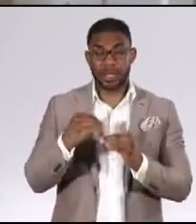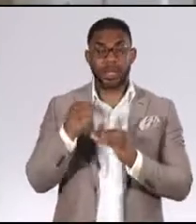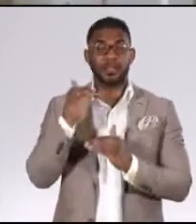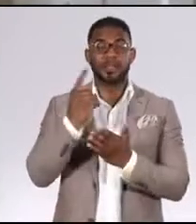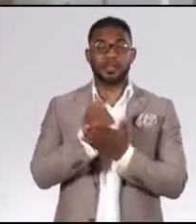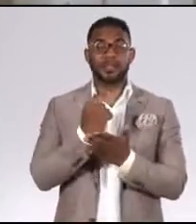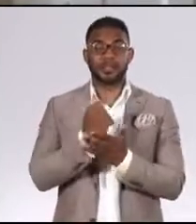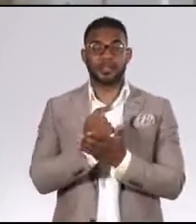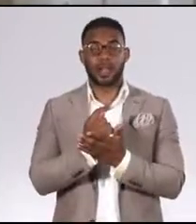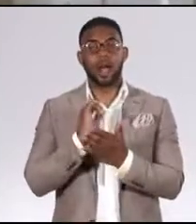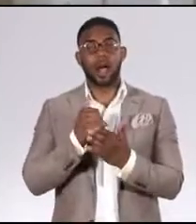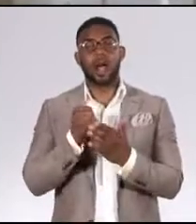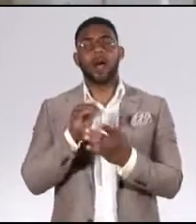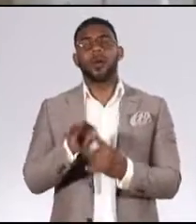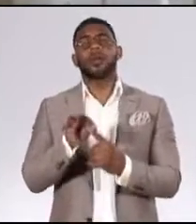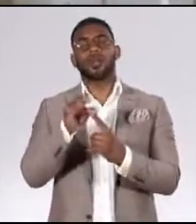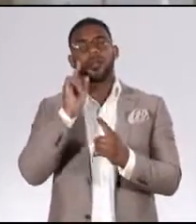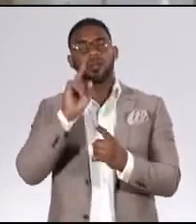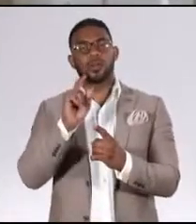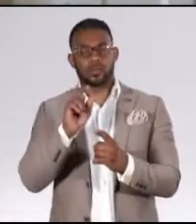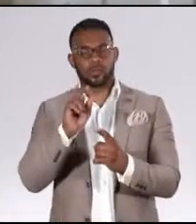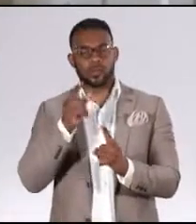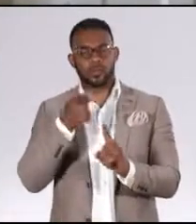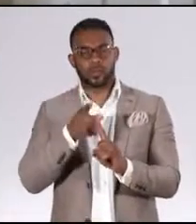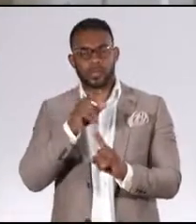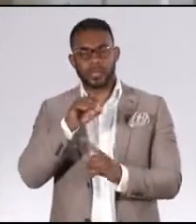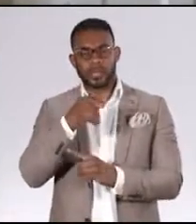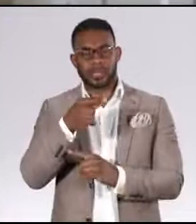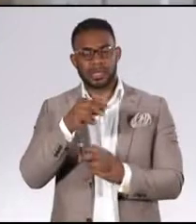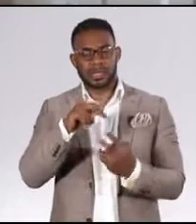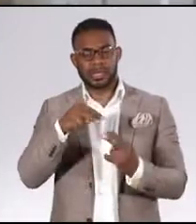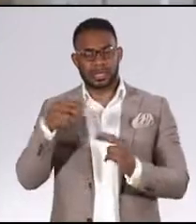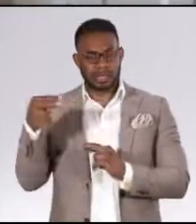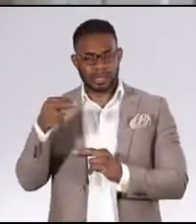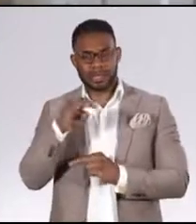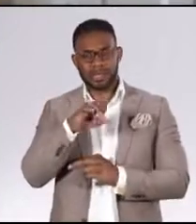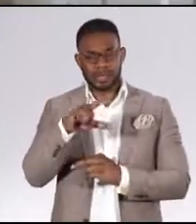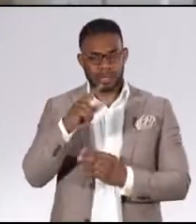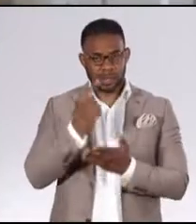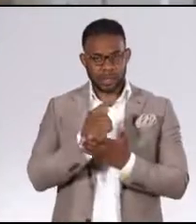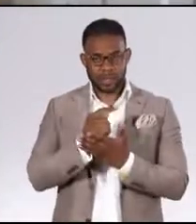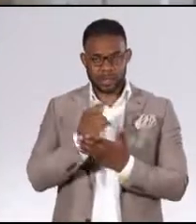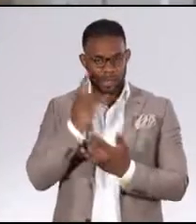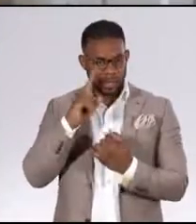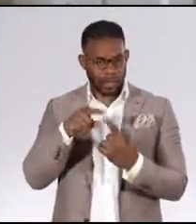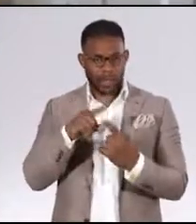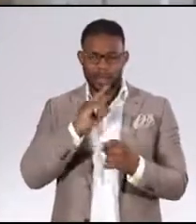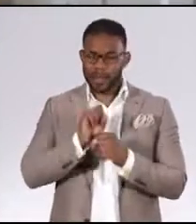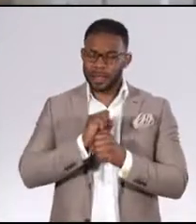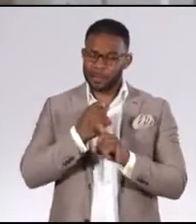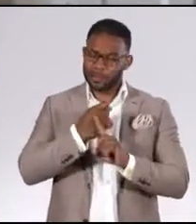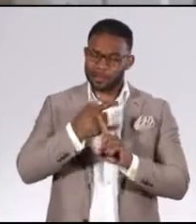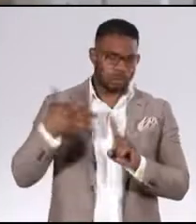Our particular purview is gene and cell therapies. And as I mentioned earlier, there's been an absolute explosion in our understanding of